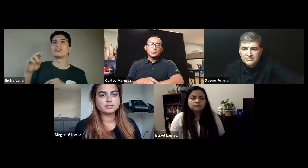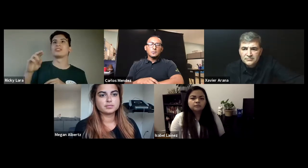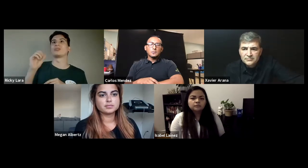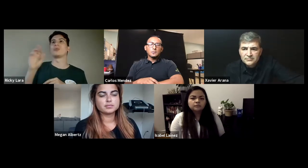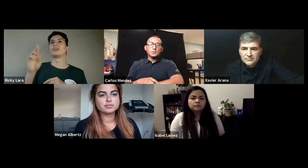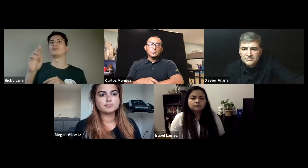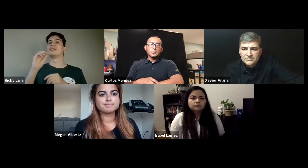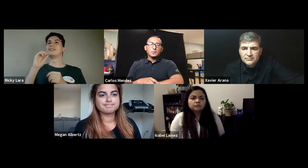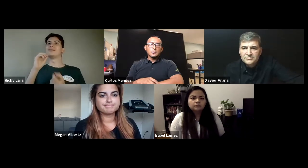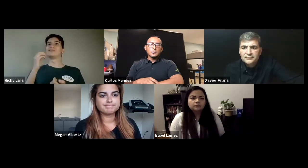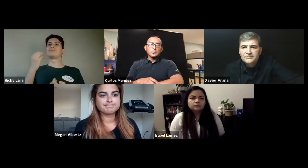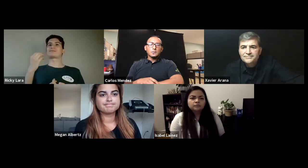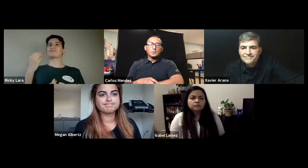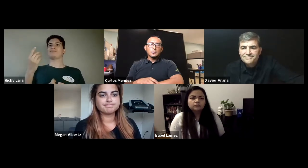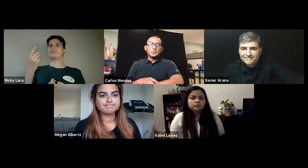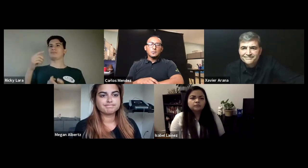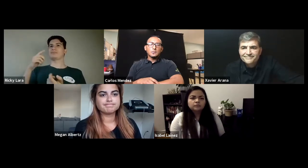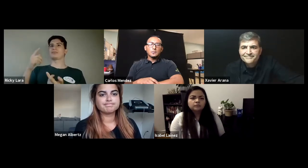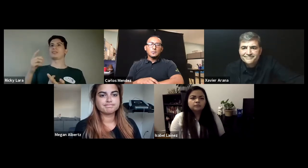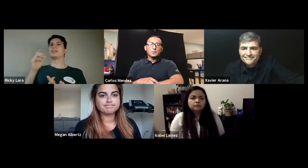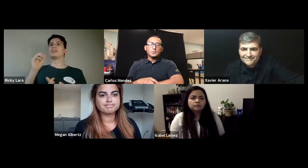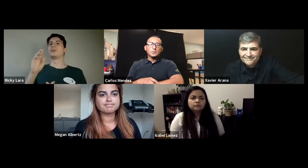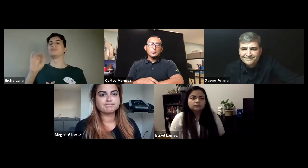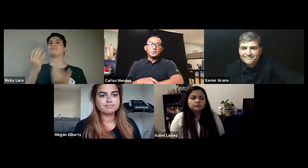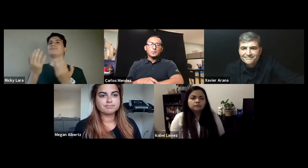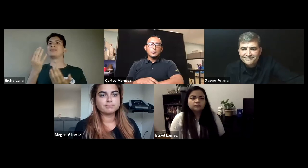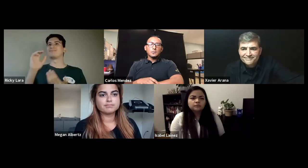and having access to religion...